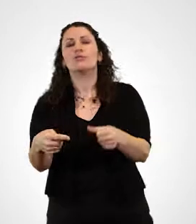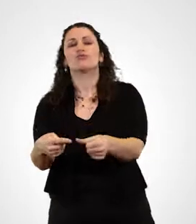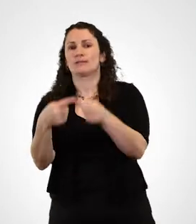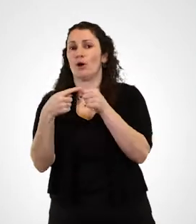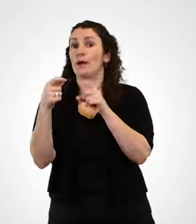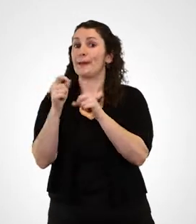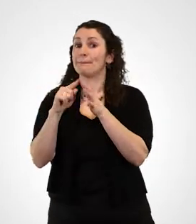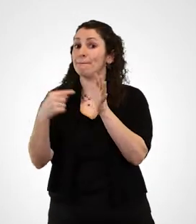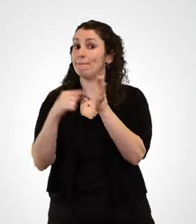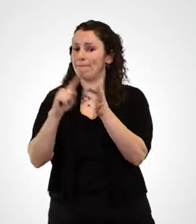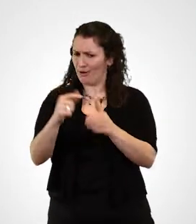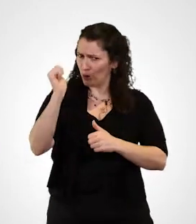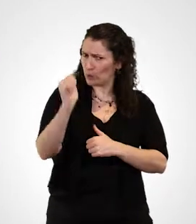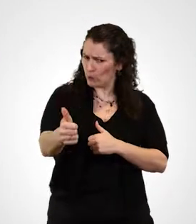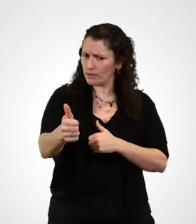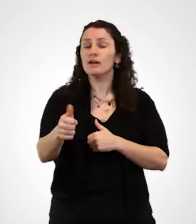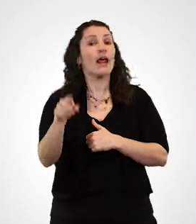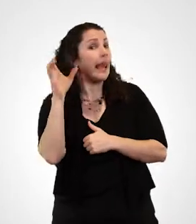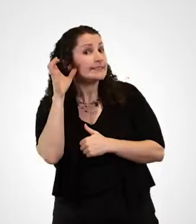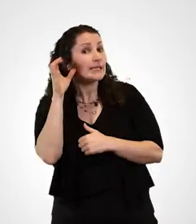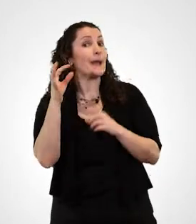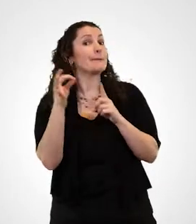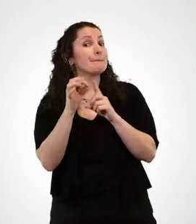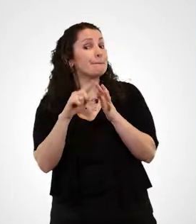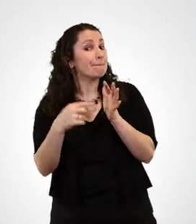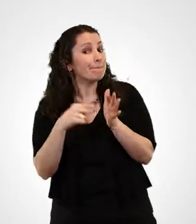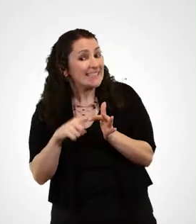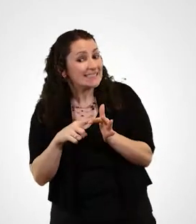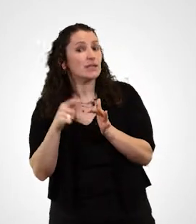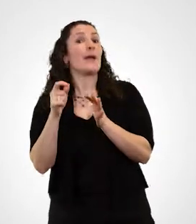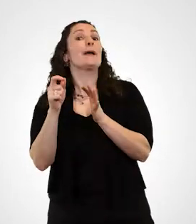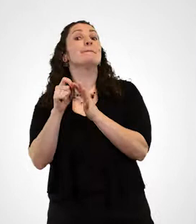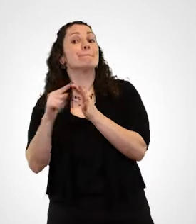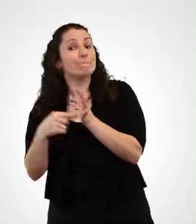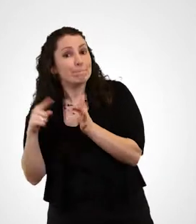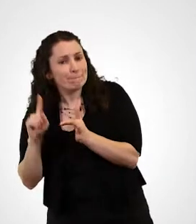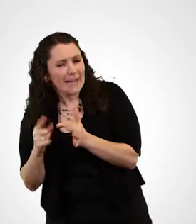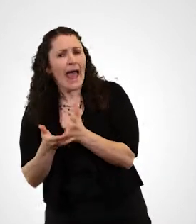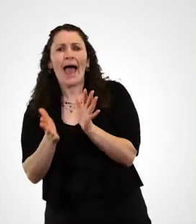And you say, "Very good. Listen, listen, Pete, Pete, let's see if we can make that word",